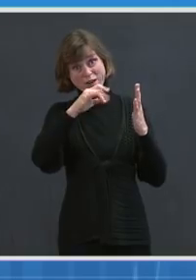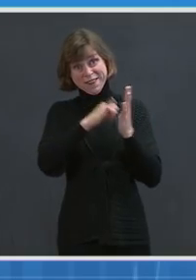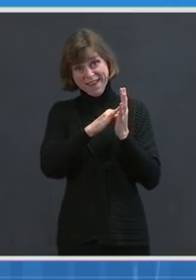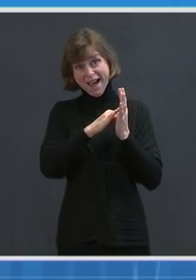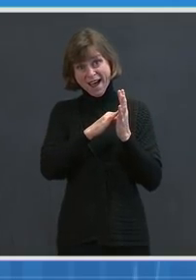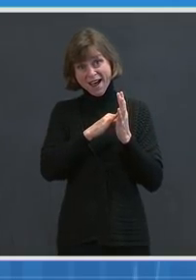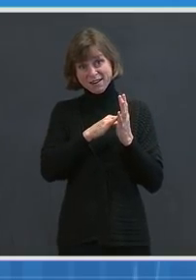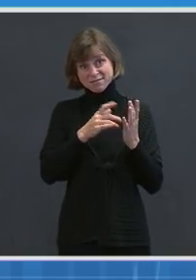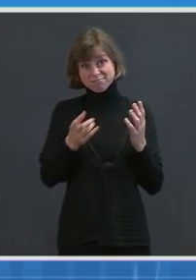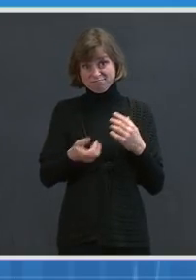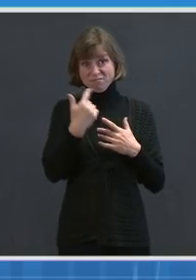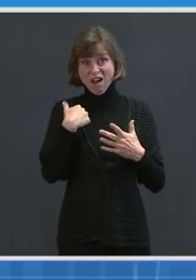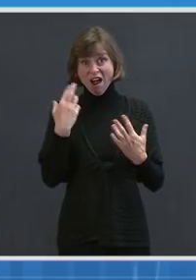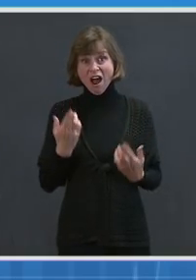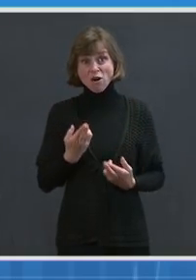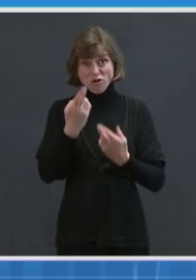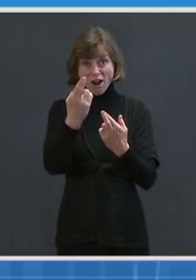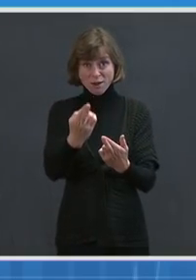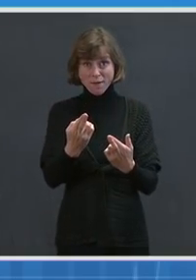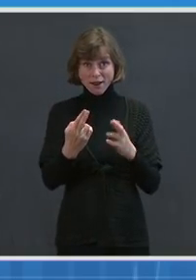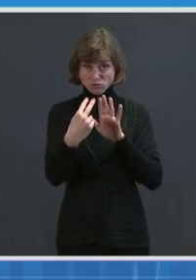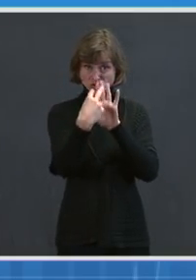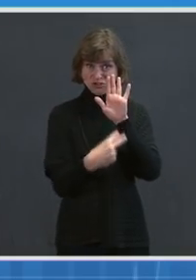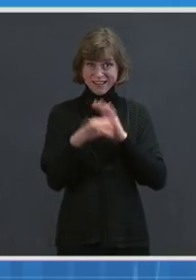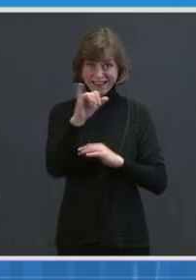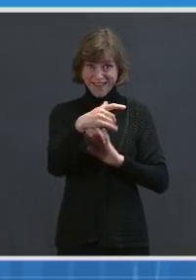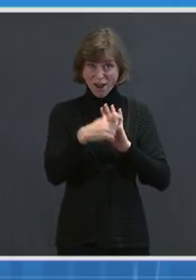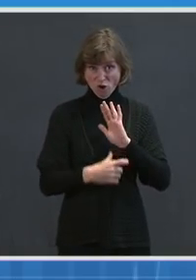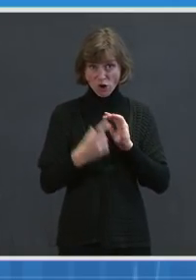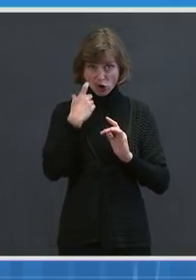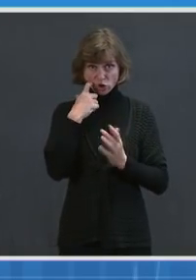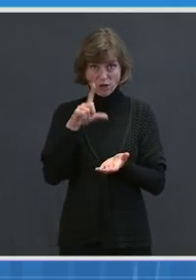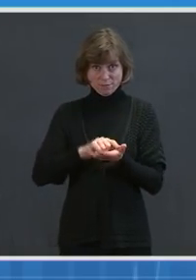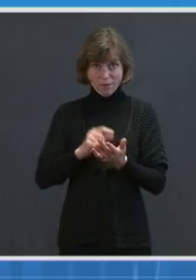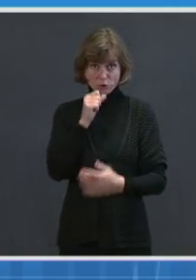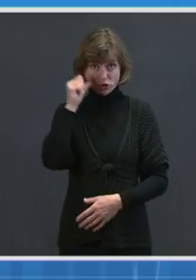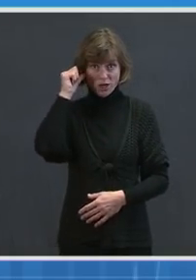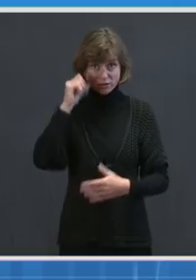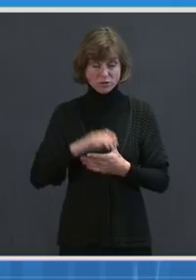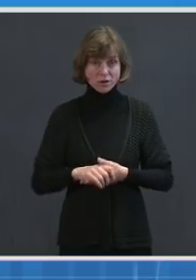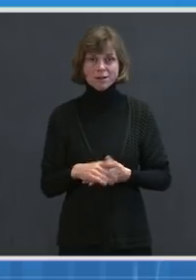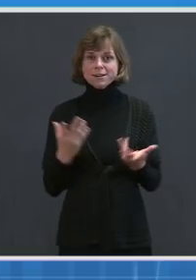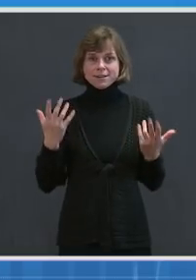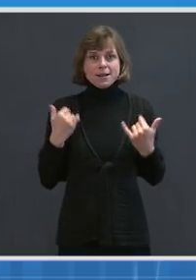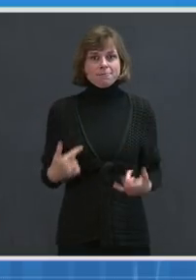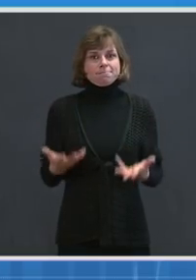I recommend you take a look at this article that came out yesterday. I'll stop there. And back to Andy.